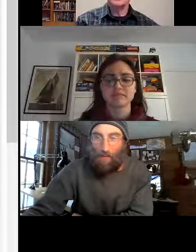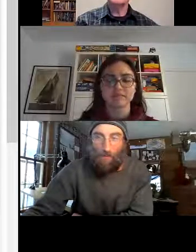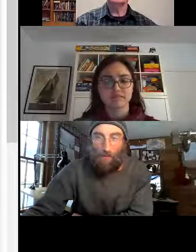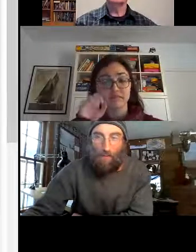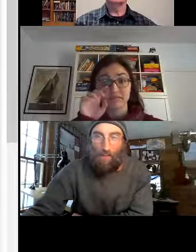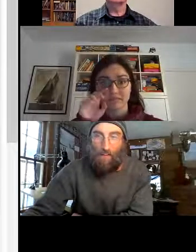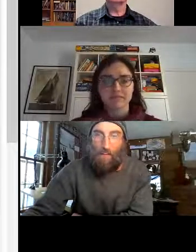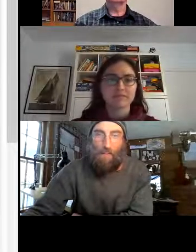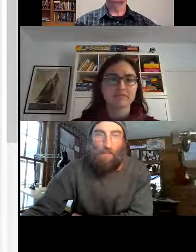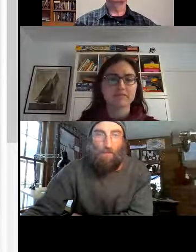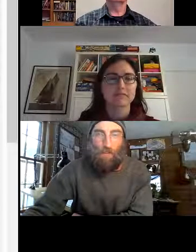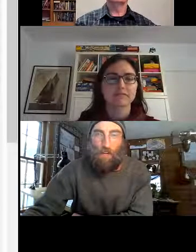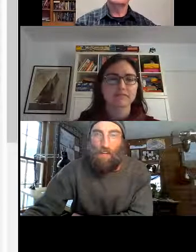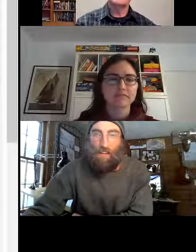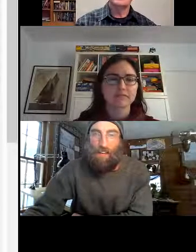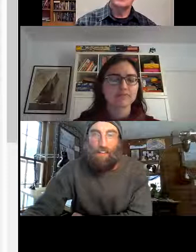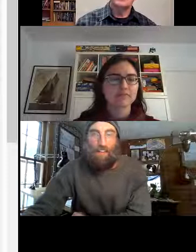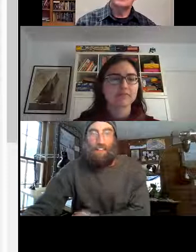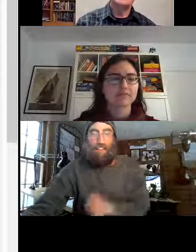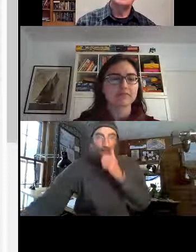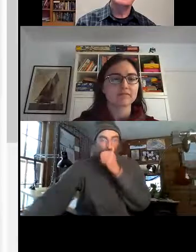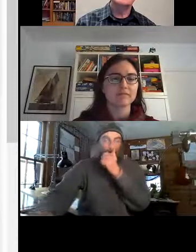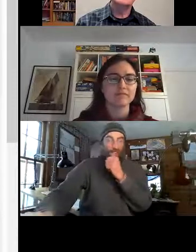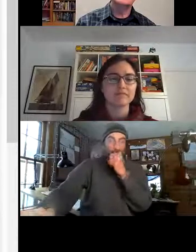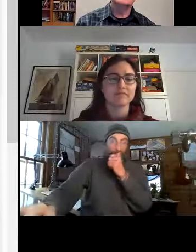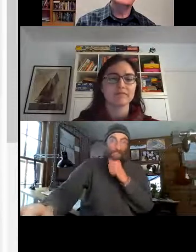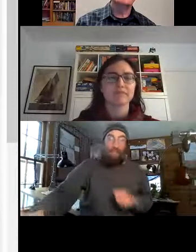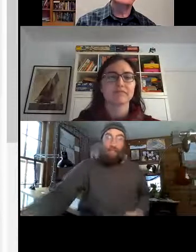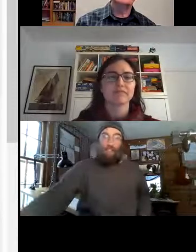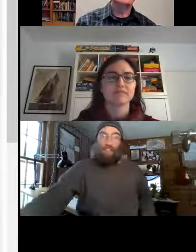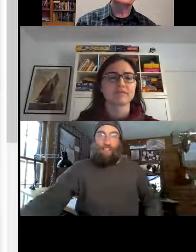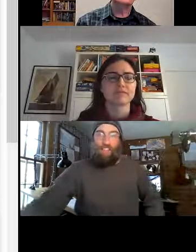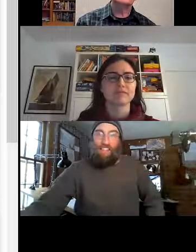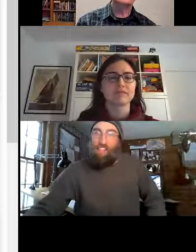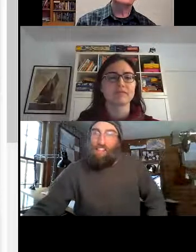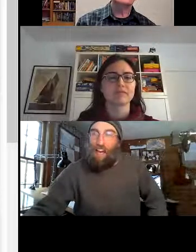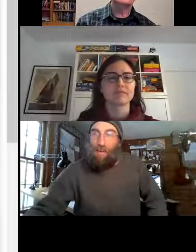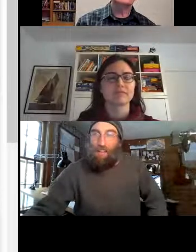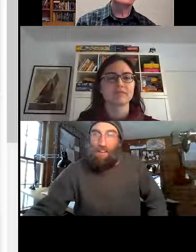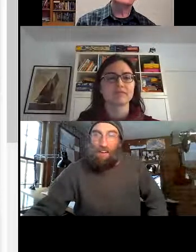1914, page 149. So these things-- I believe these things actually happened,